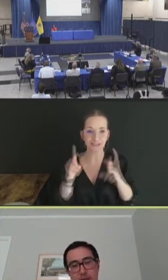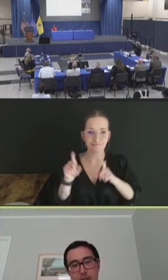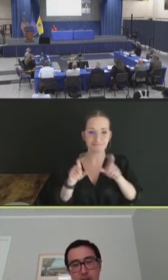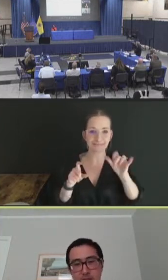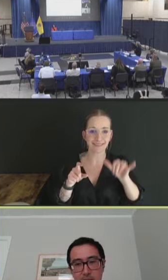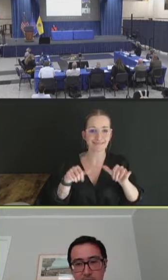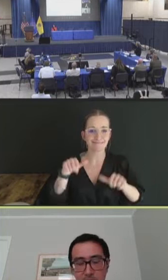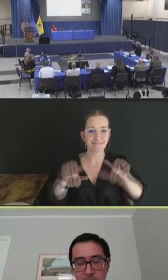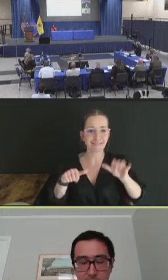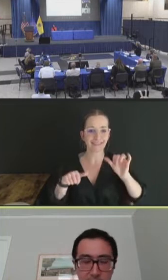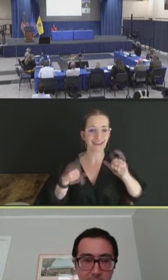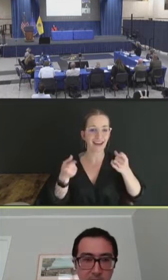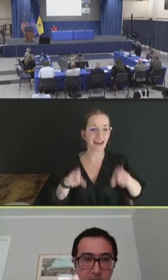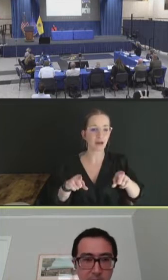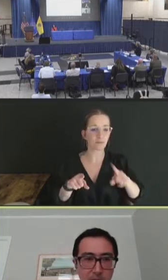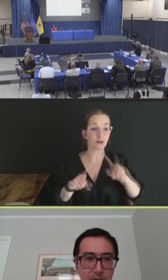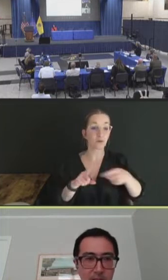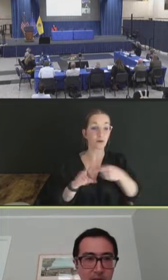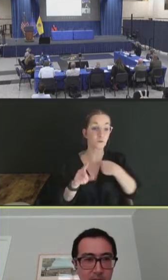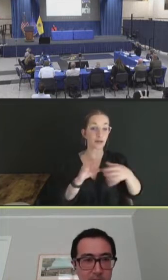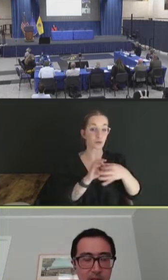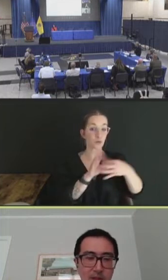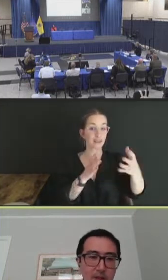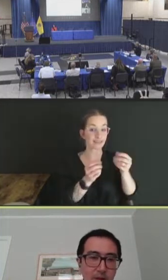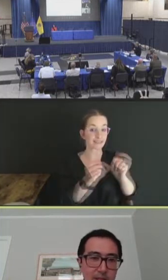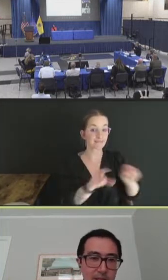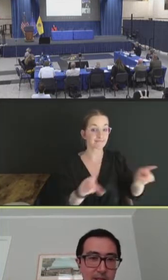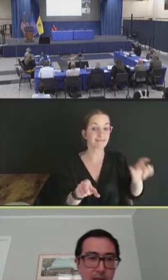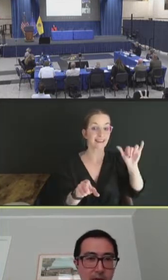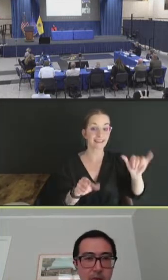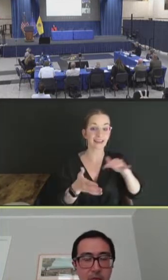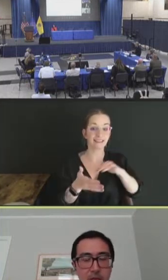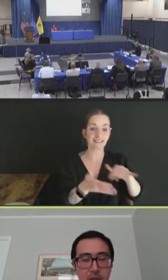released that study was what about the rest of the country? That was California data.